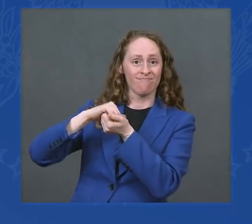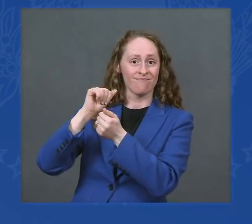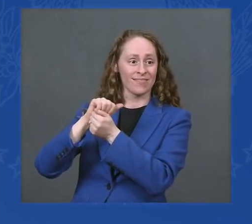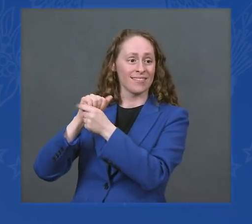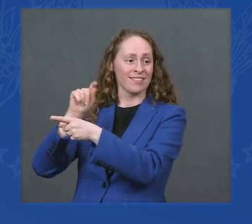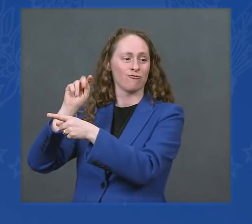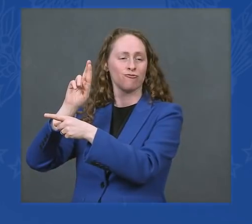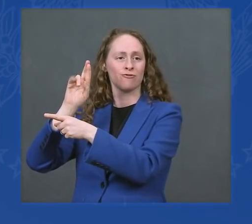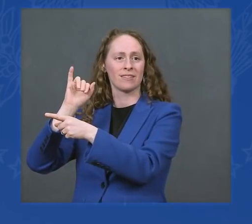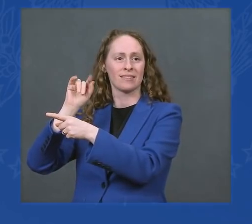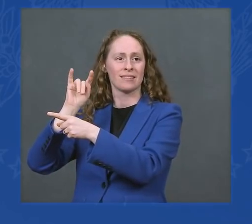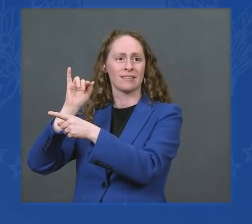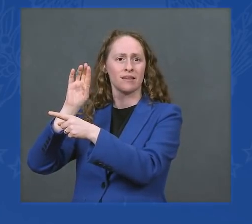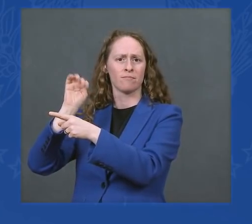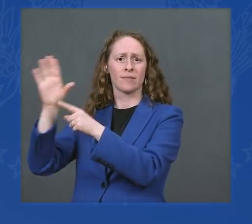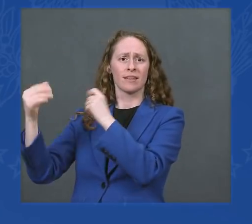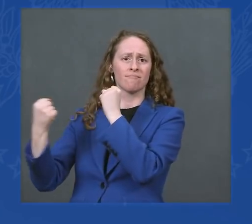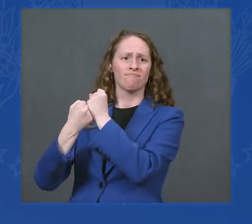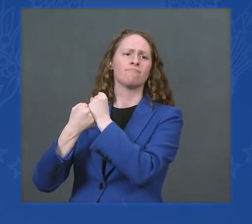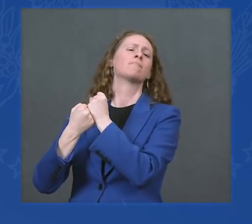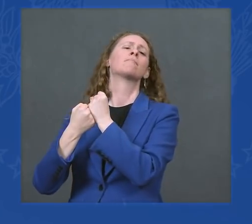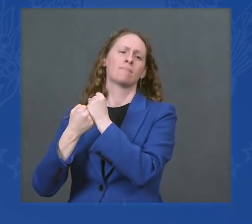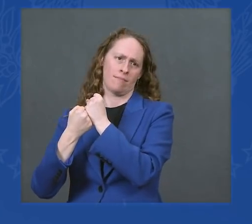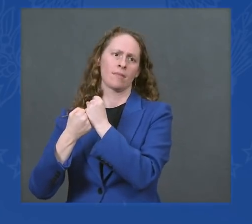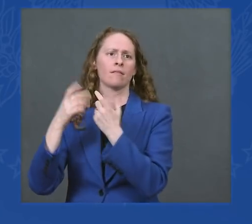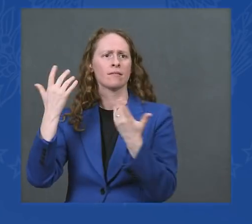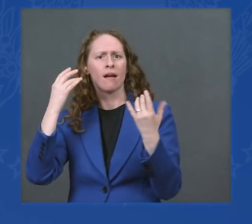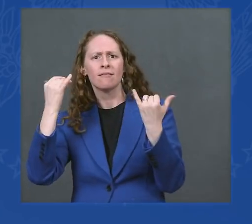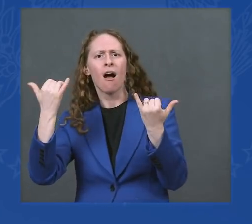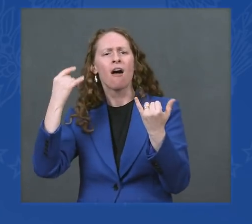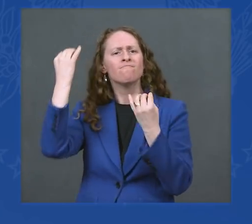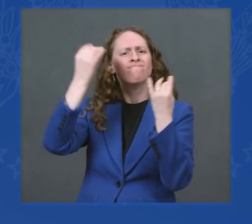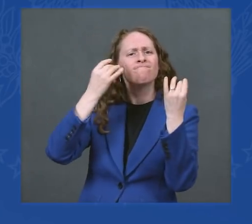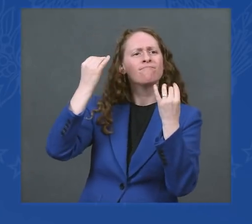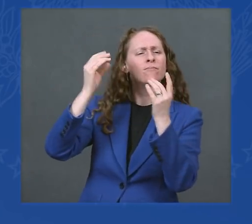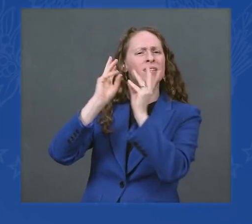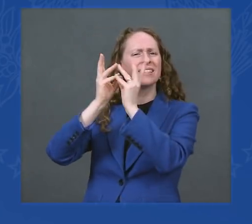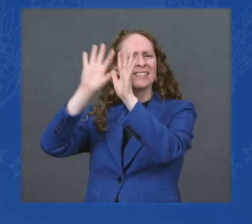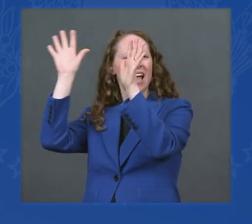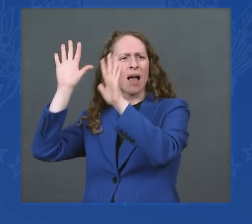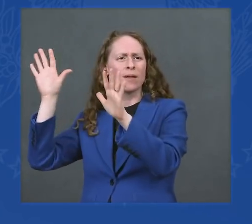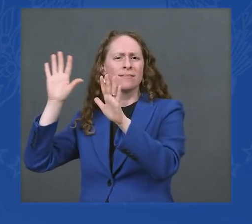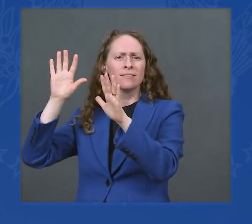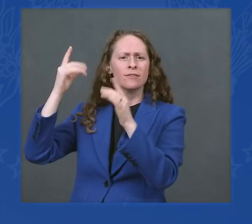while creating high quality jobs right here in the United States. Jane.